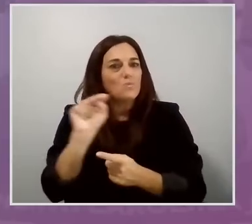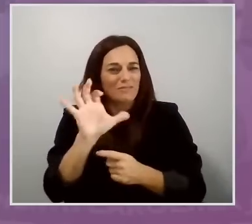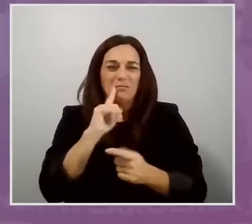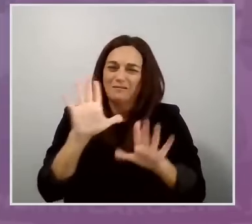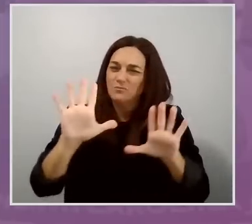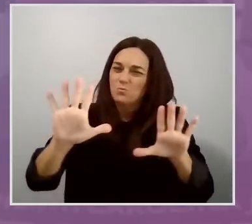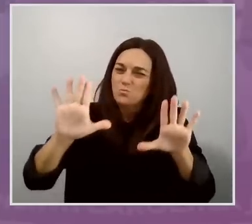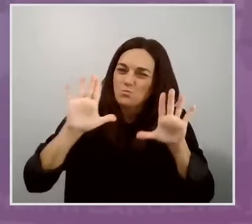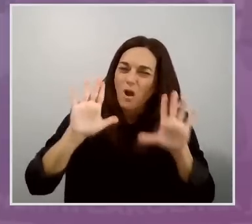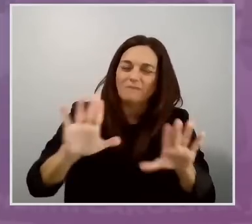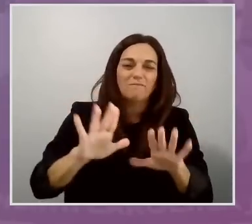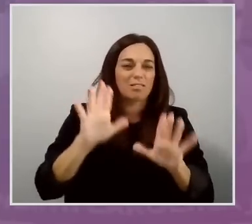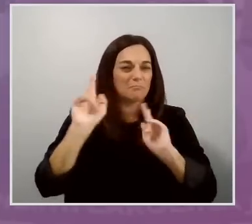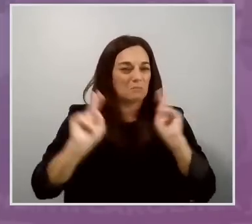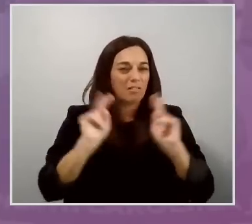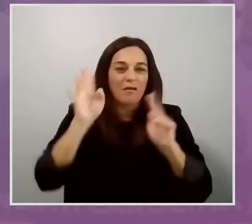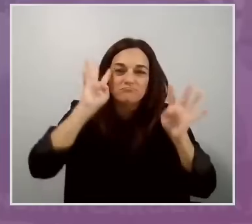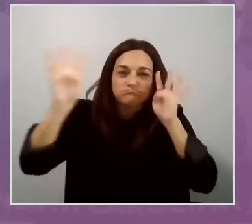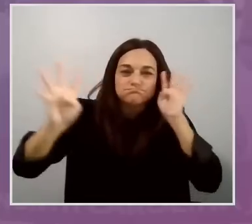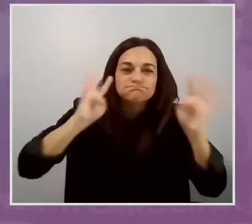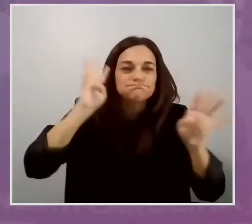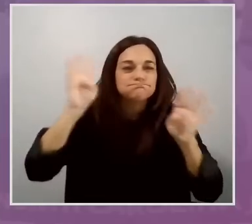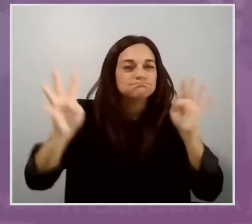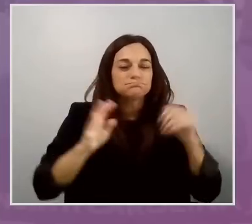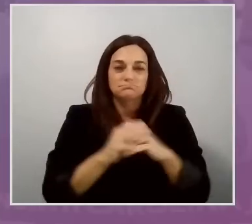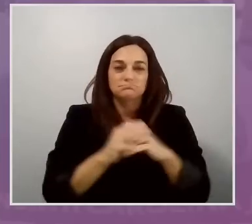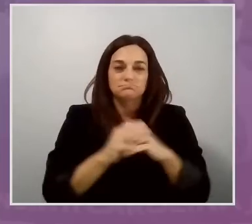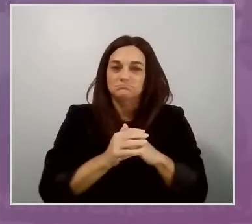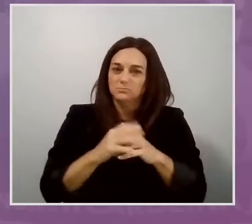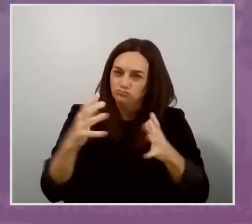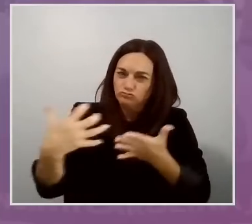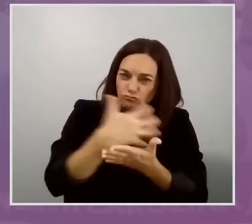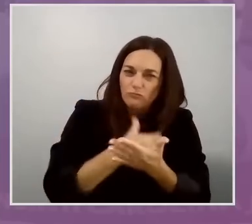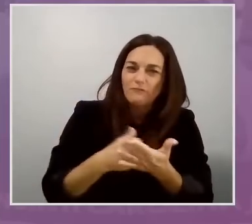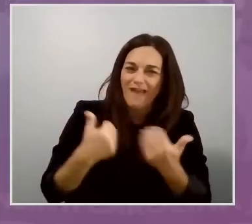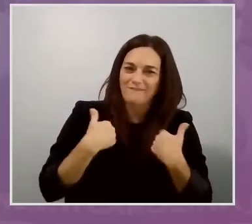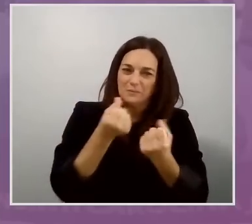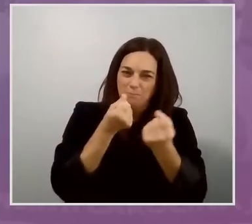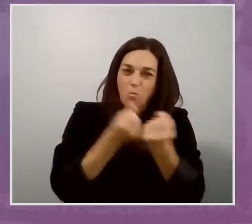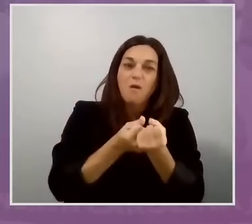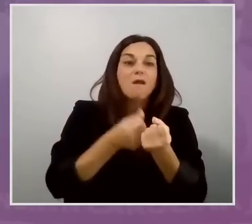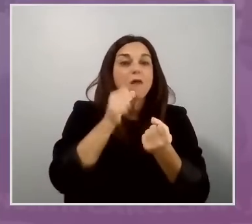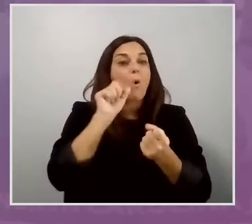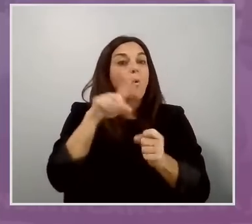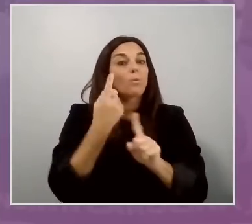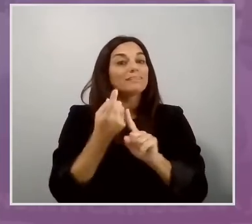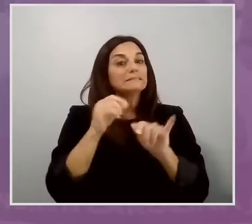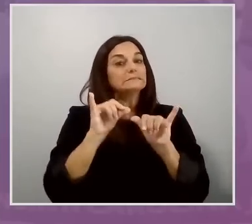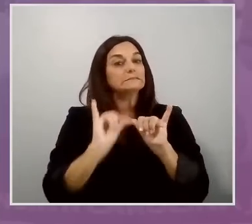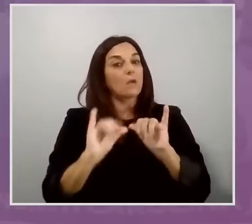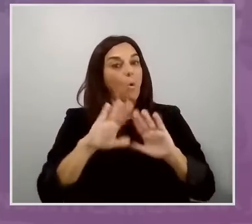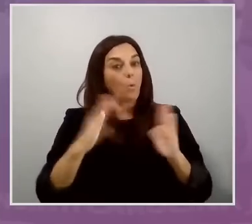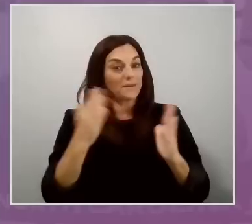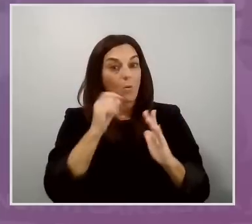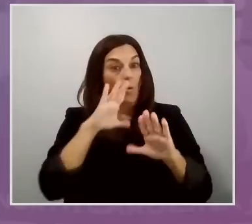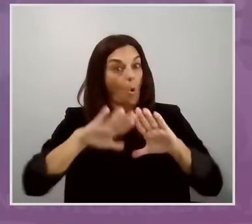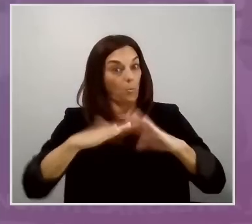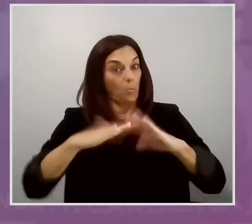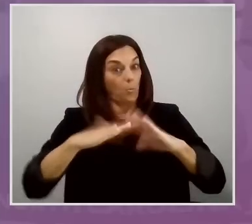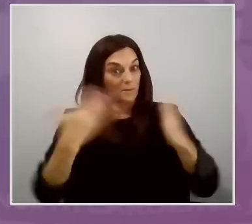JOBS. WE WILL INVEST IN OUR SMALL BUSINESSES. I HAVE MET SMALL BUSINESS